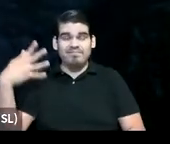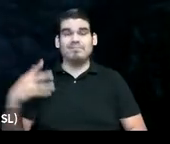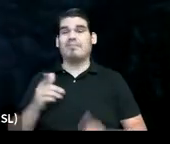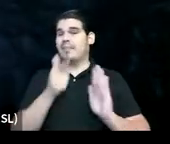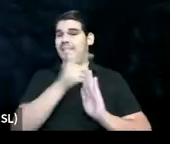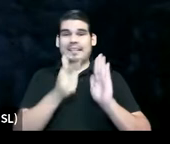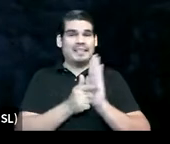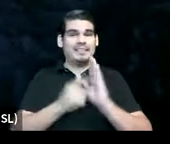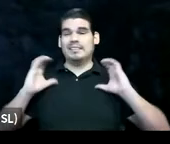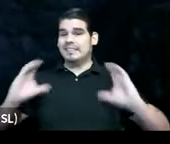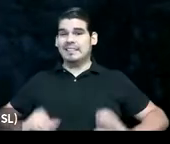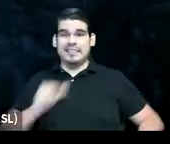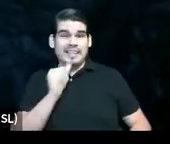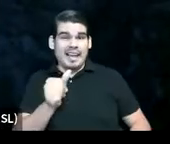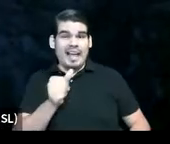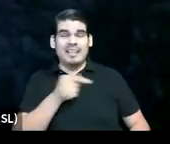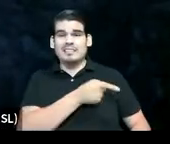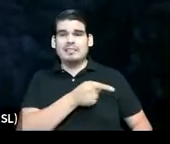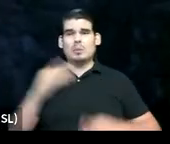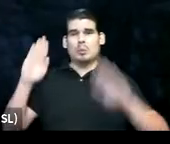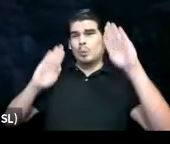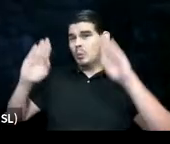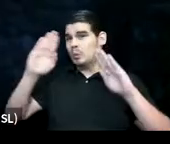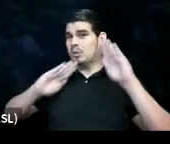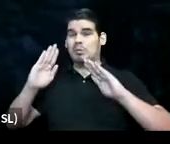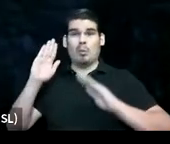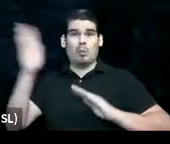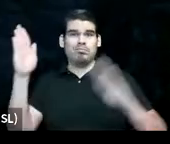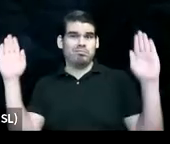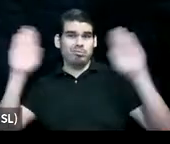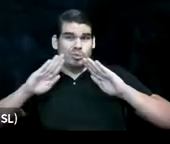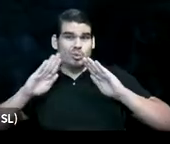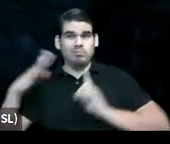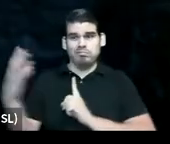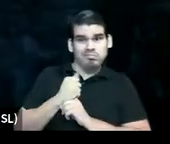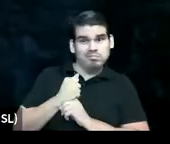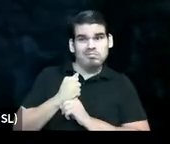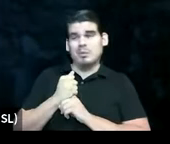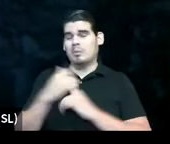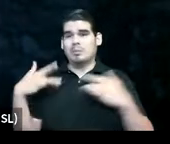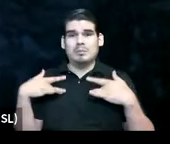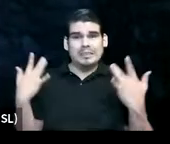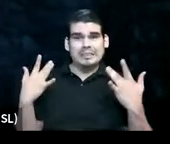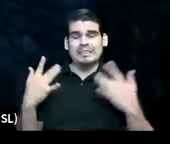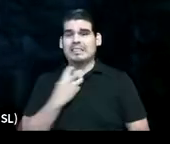and they told him when he called, you're like, Oh, I'm sorry, like You go to the adult school because in this one. The English too advanced for you.